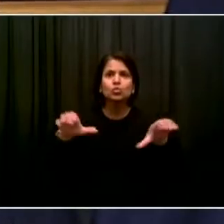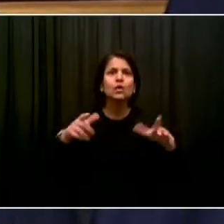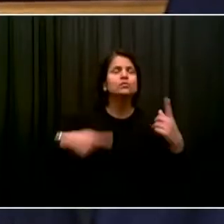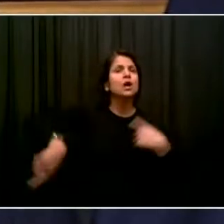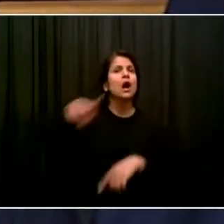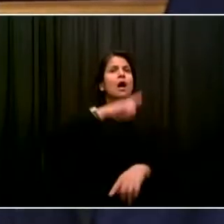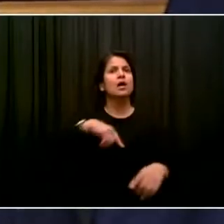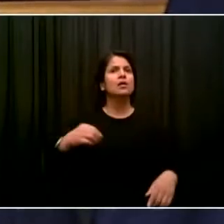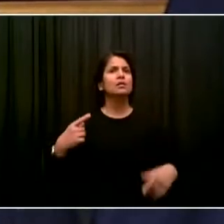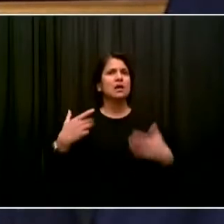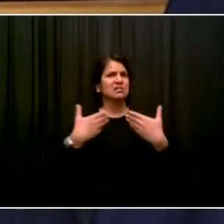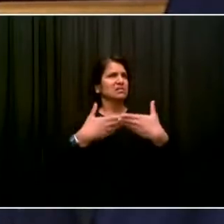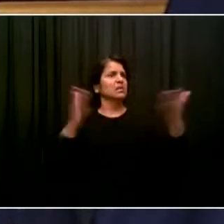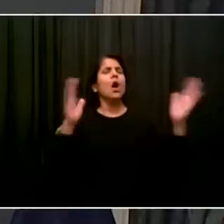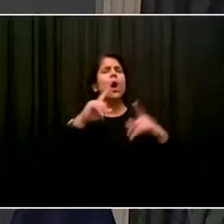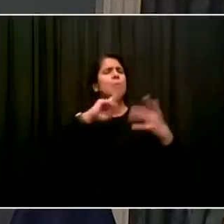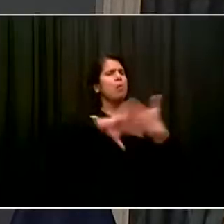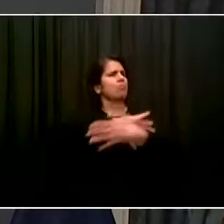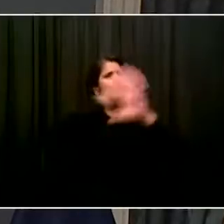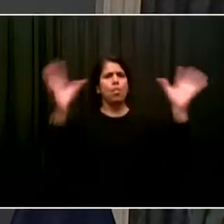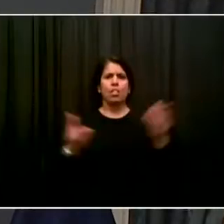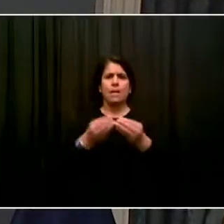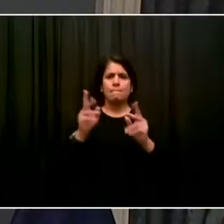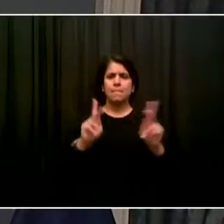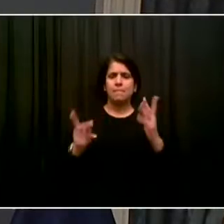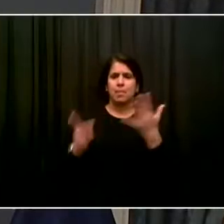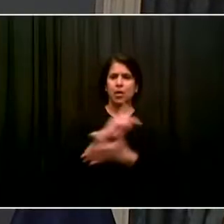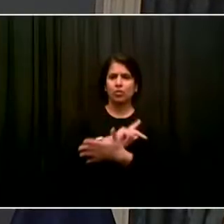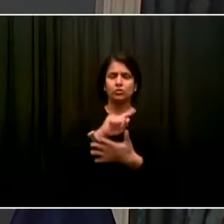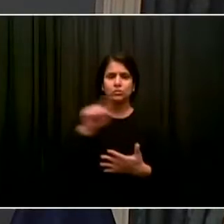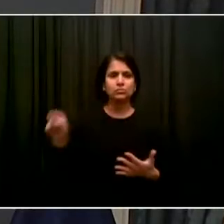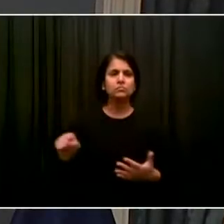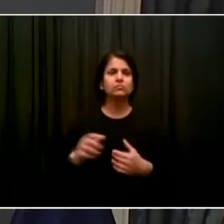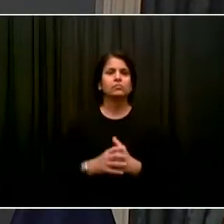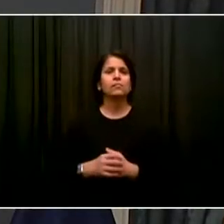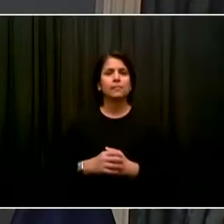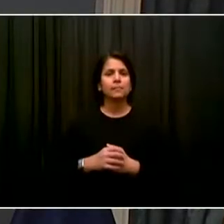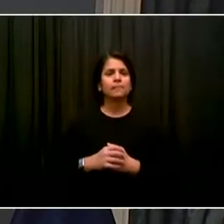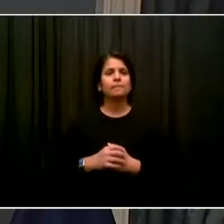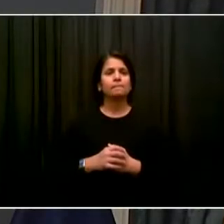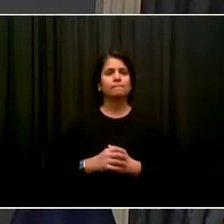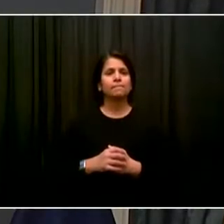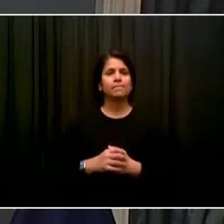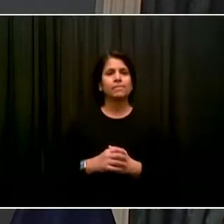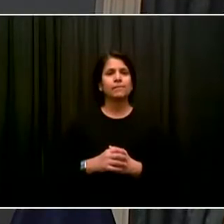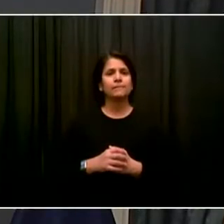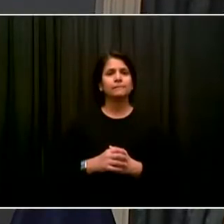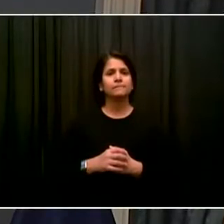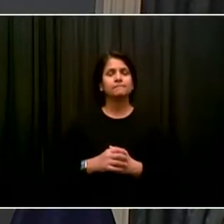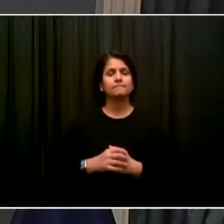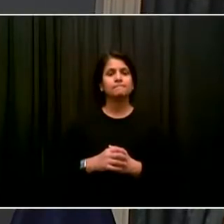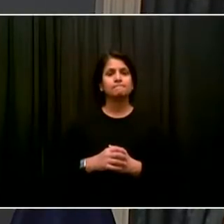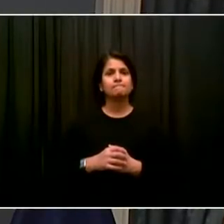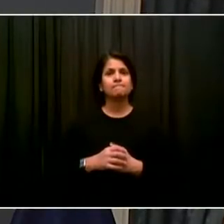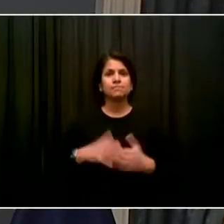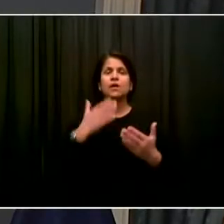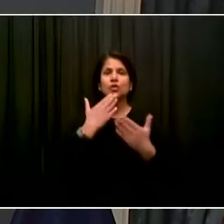WAY TO GET THE INFORMATION. THAT IS NOT F ORTHE GENERAL